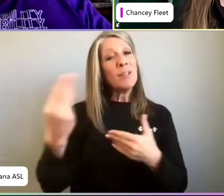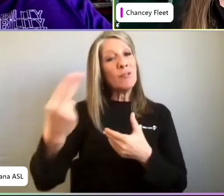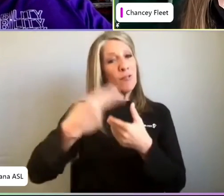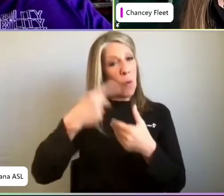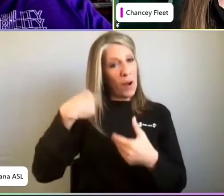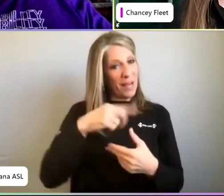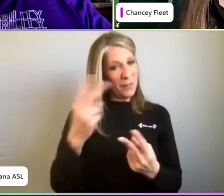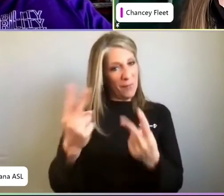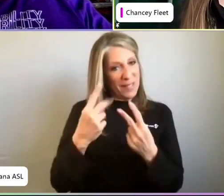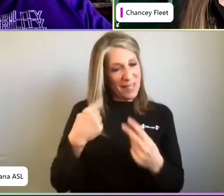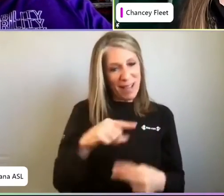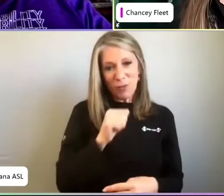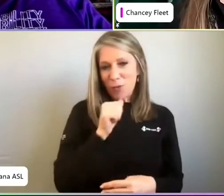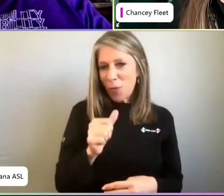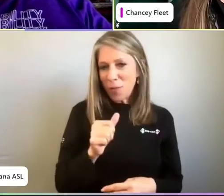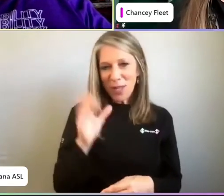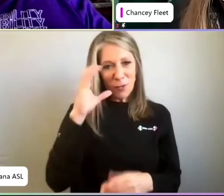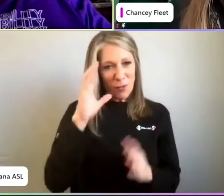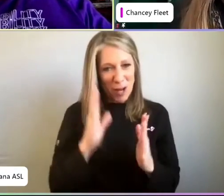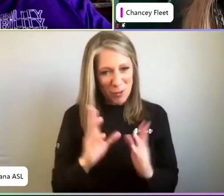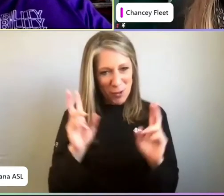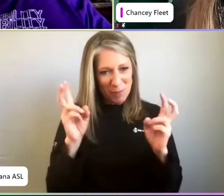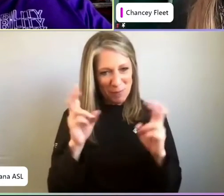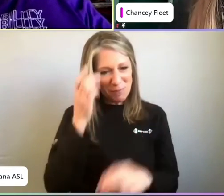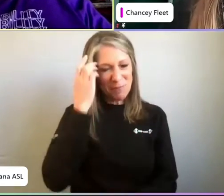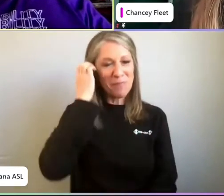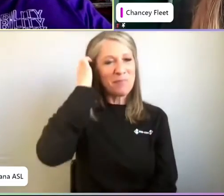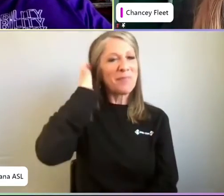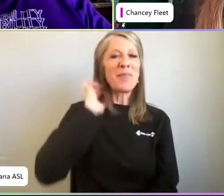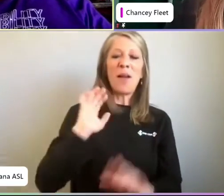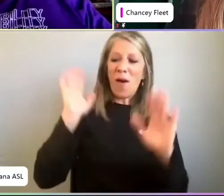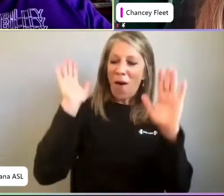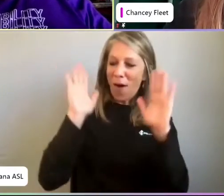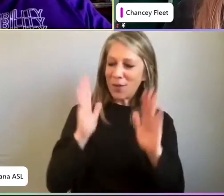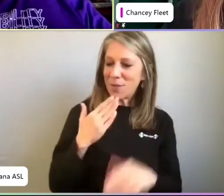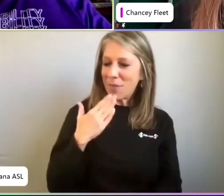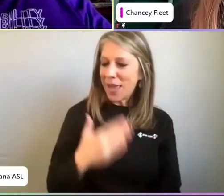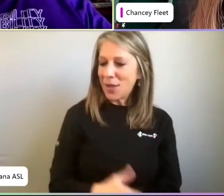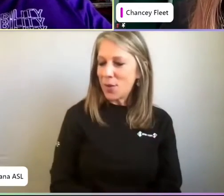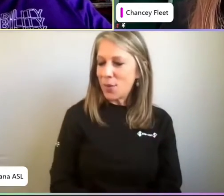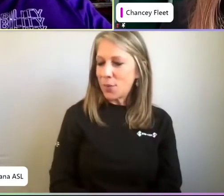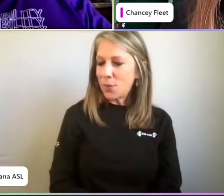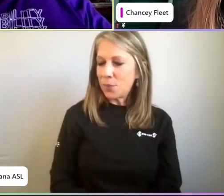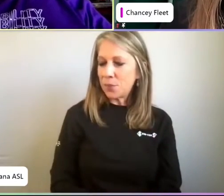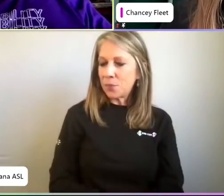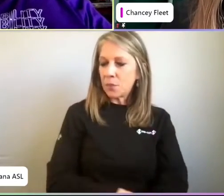the library park we are dedicated to advancing technologies and communities, and we do that all over the